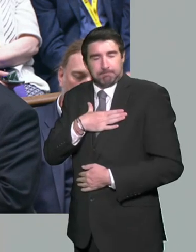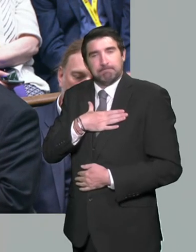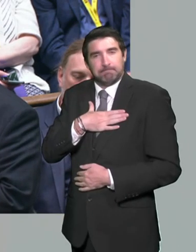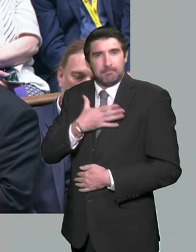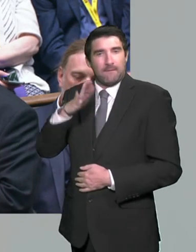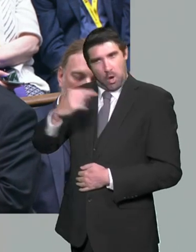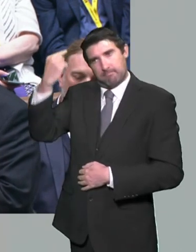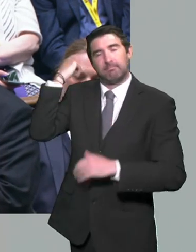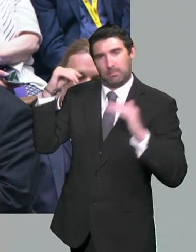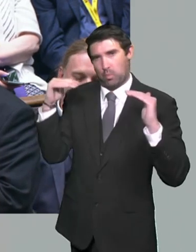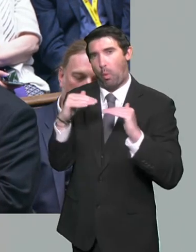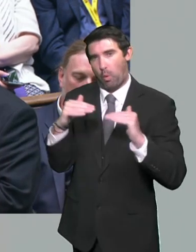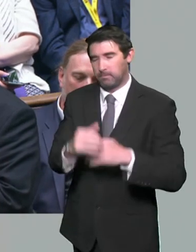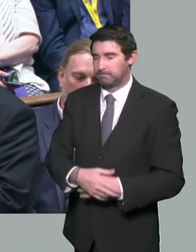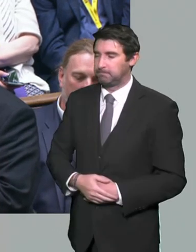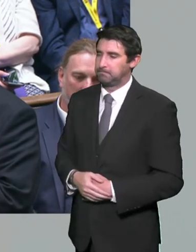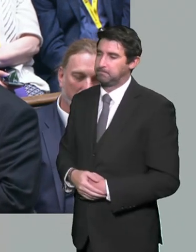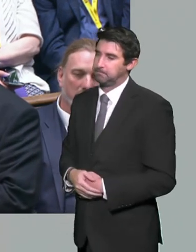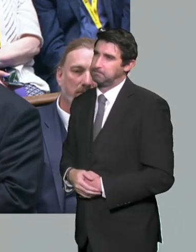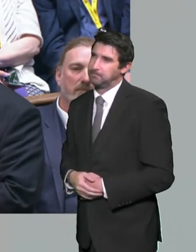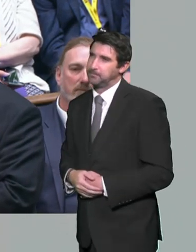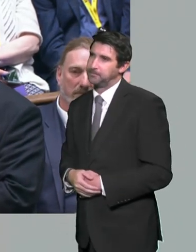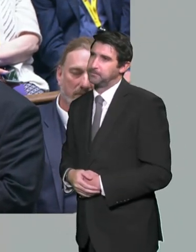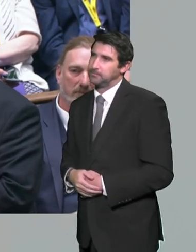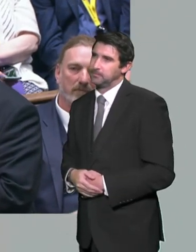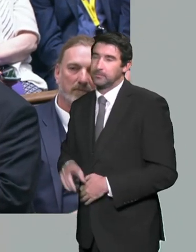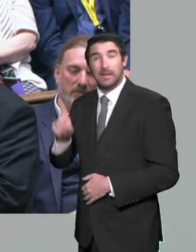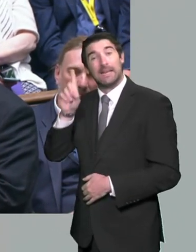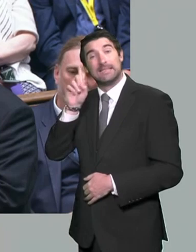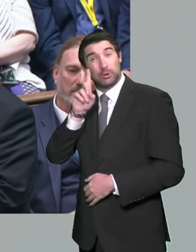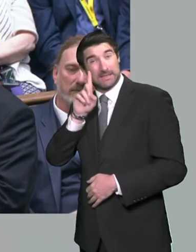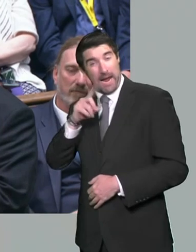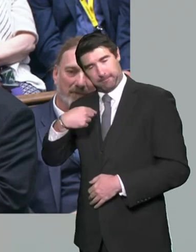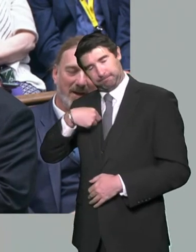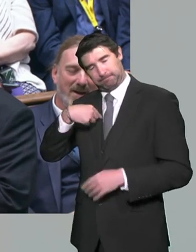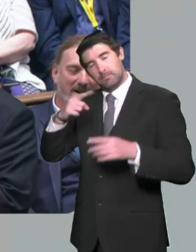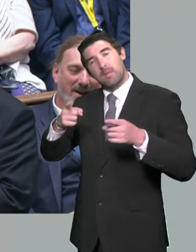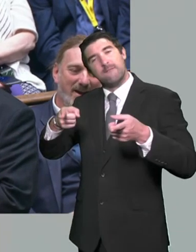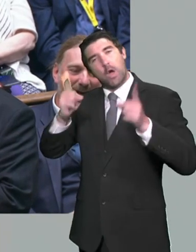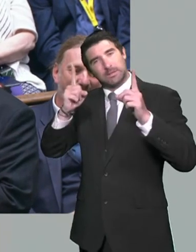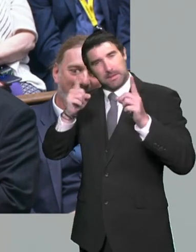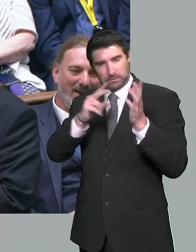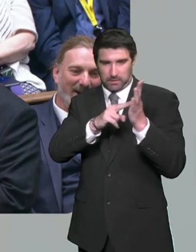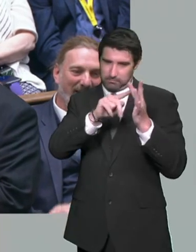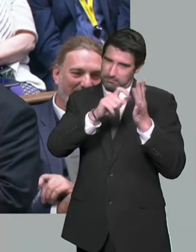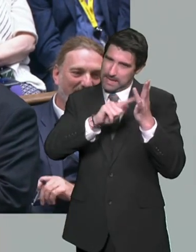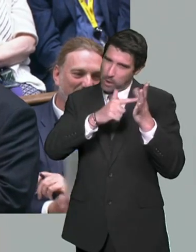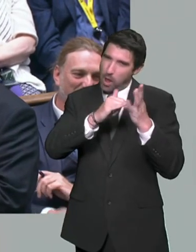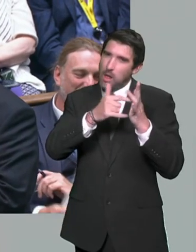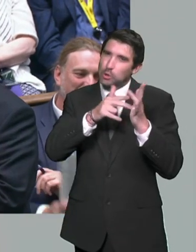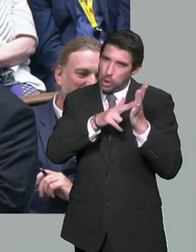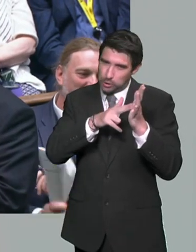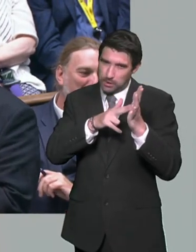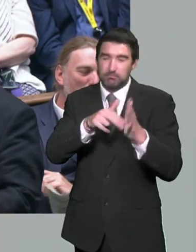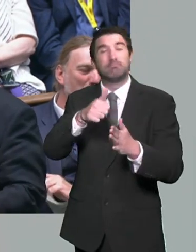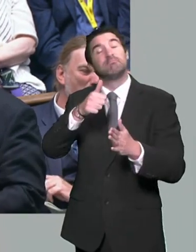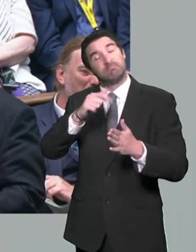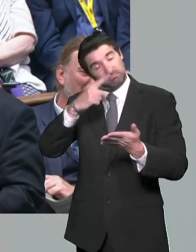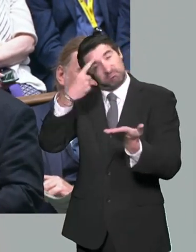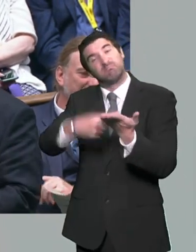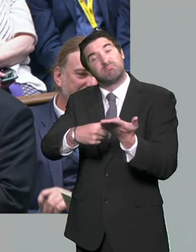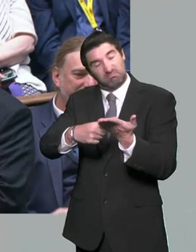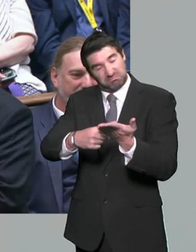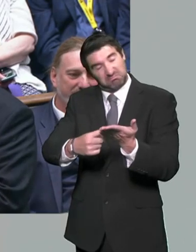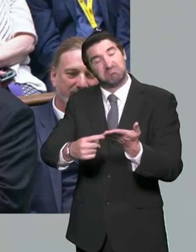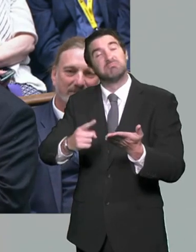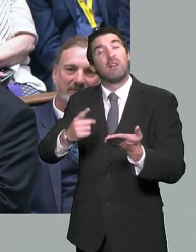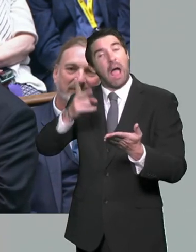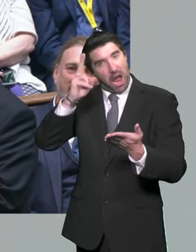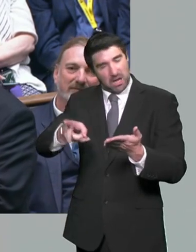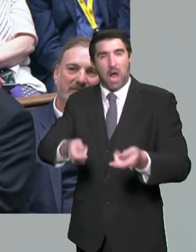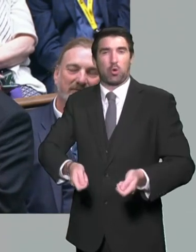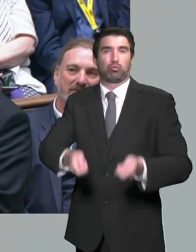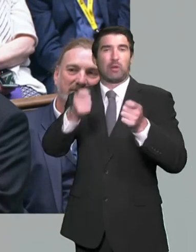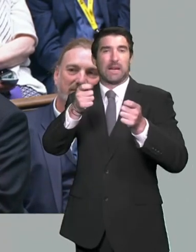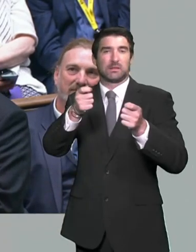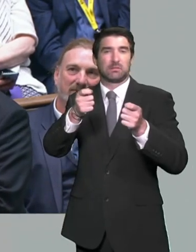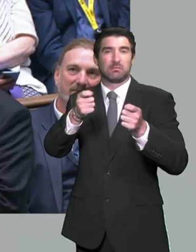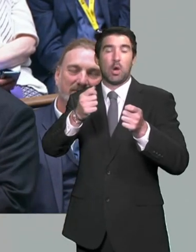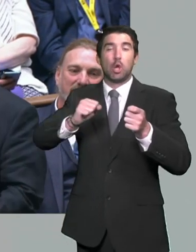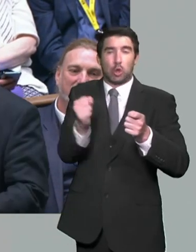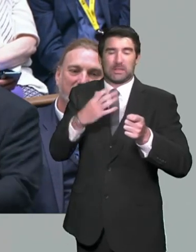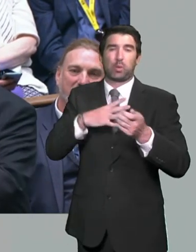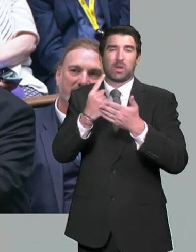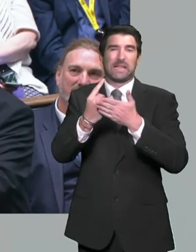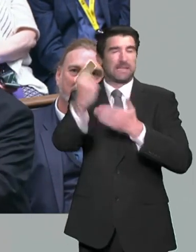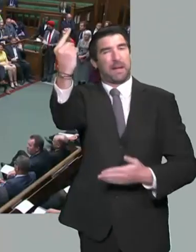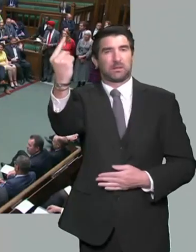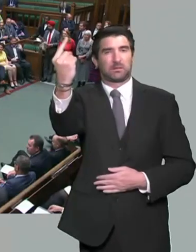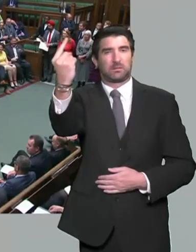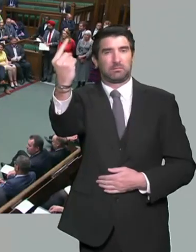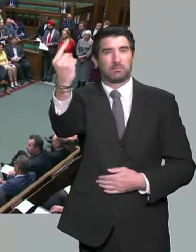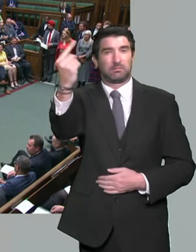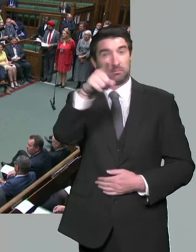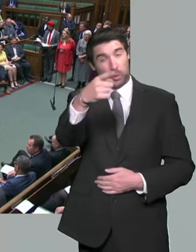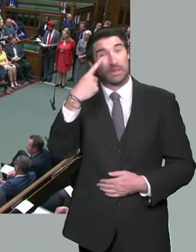Yesterday our First Minister started a national conversation